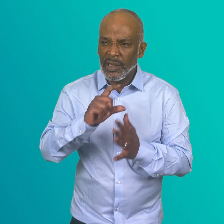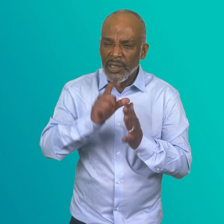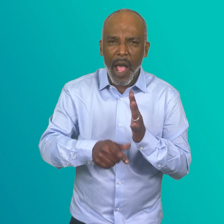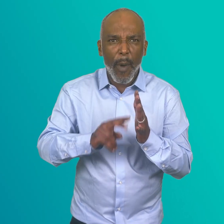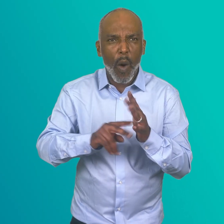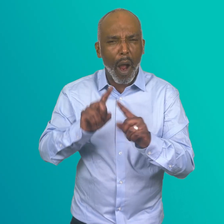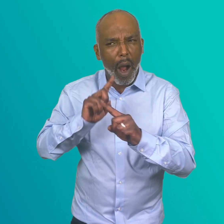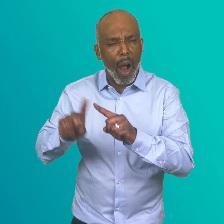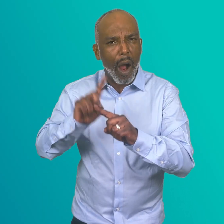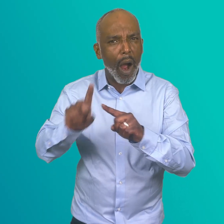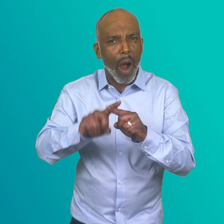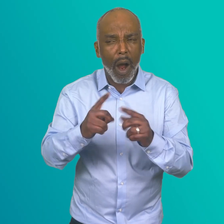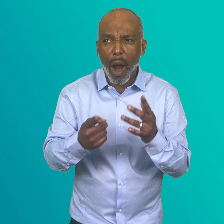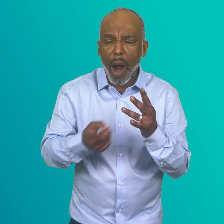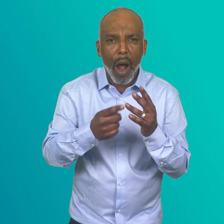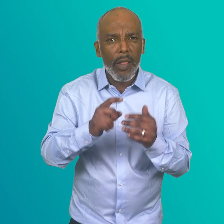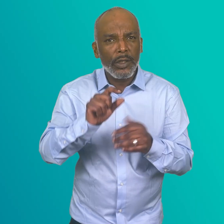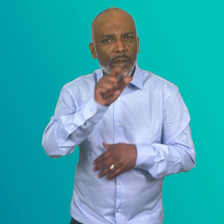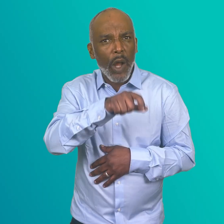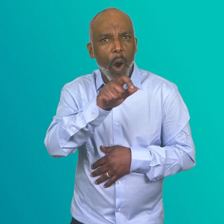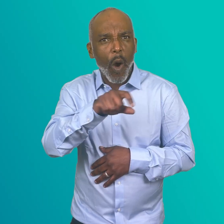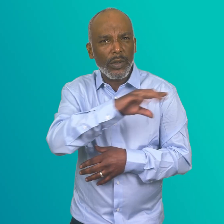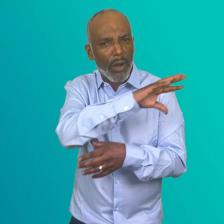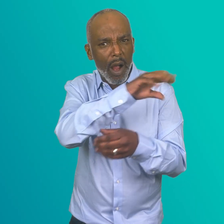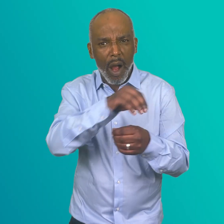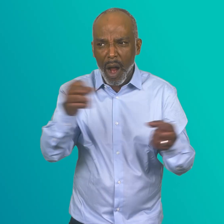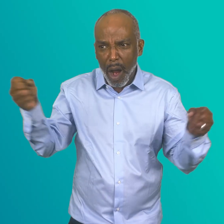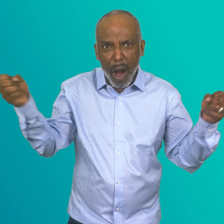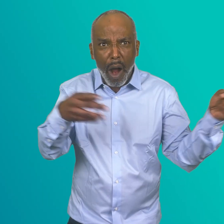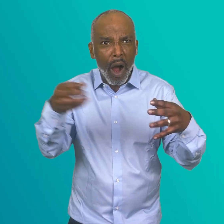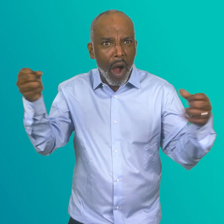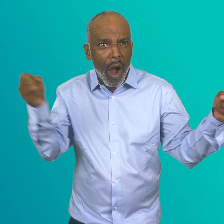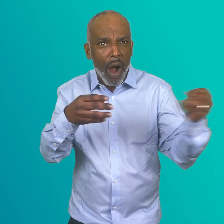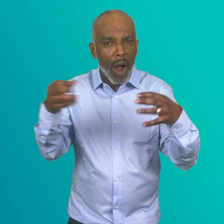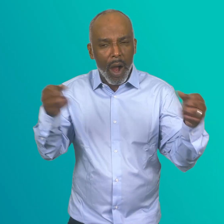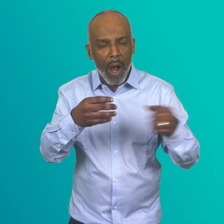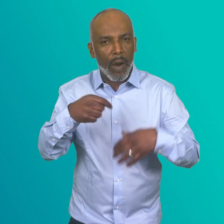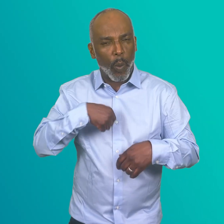disability organisations, and other stakeholders informed,